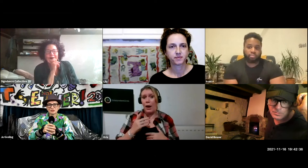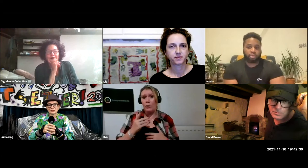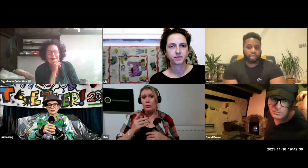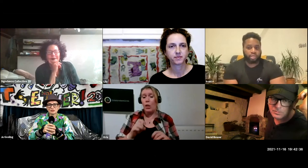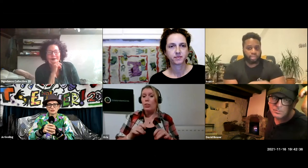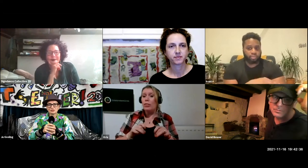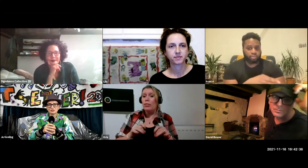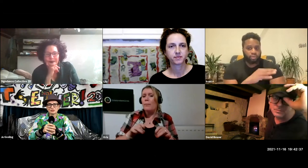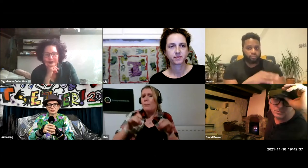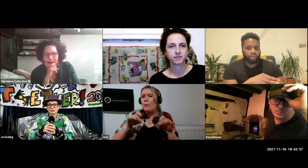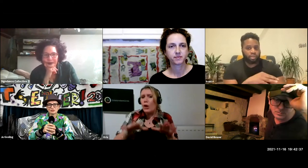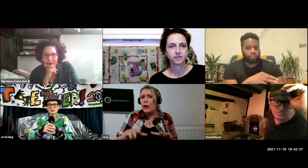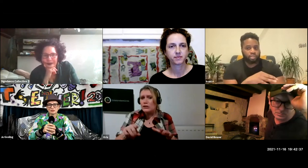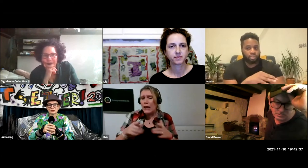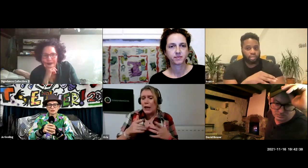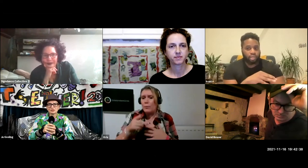Together 2012!